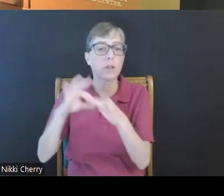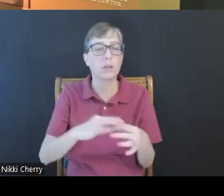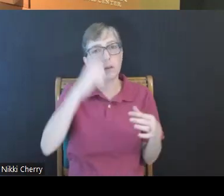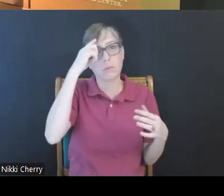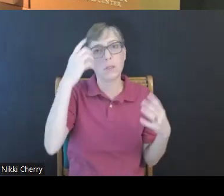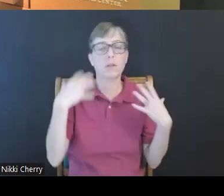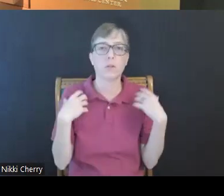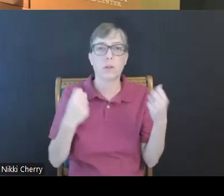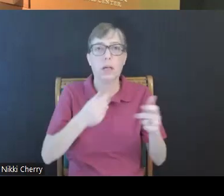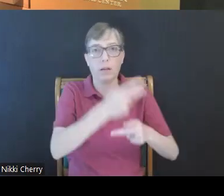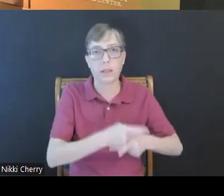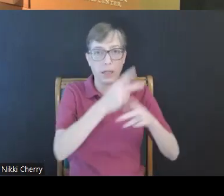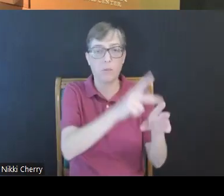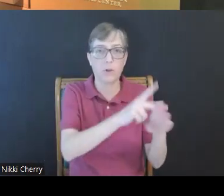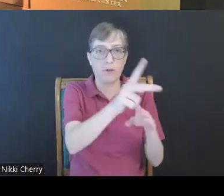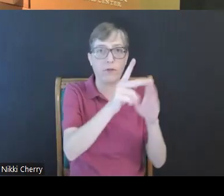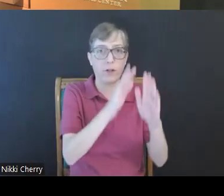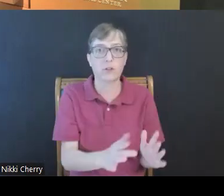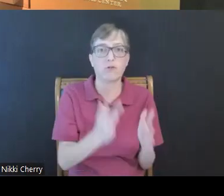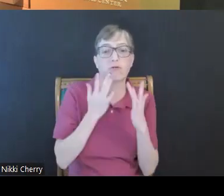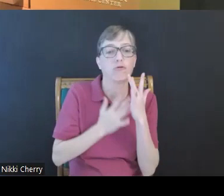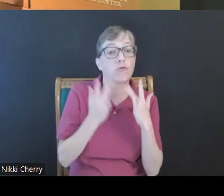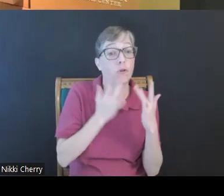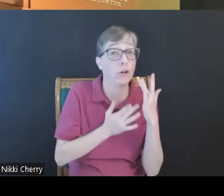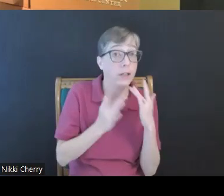there is not a state in the country that has enough mental health professionals the rural